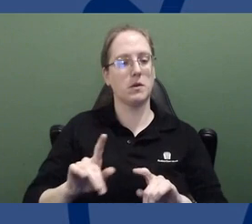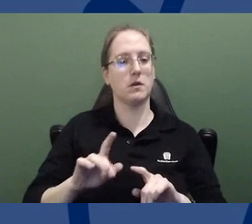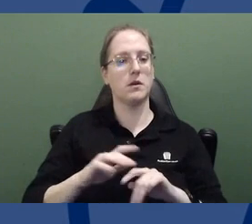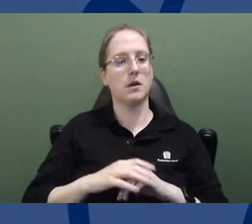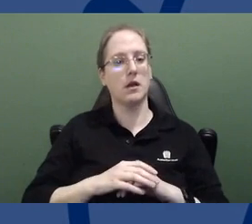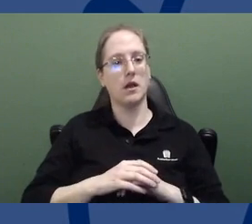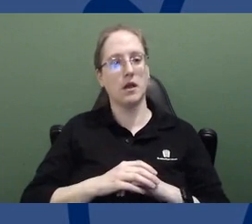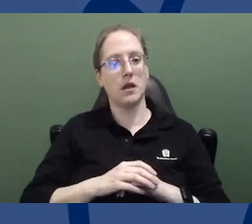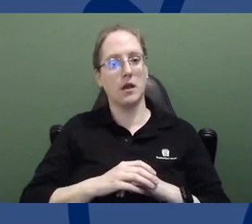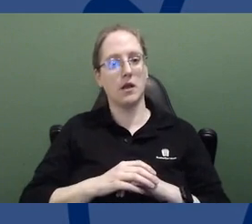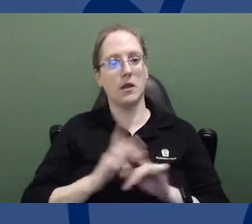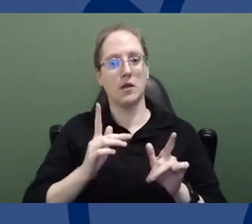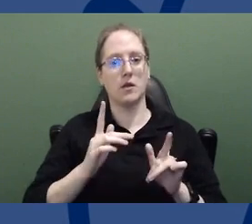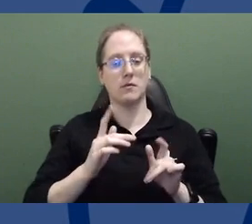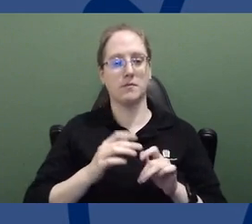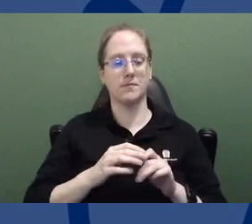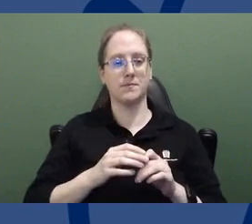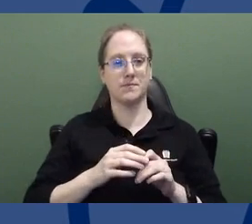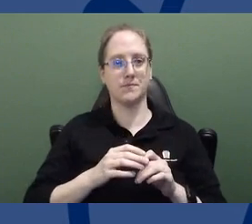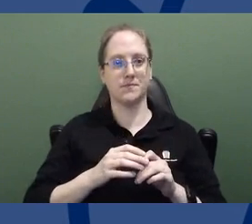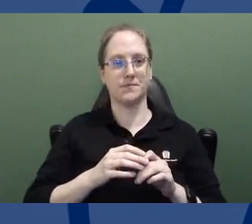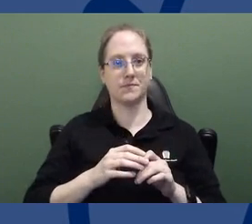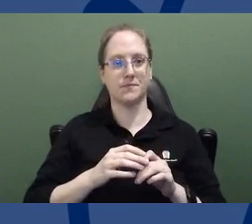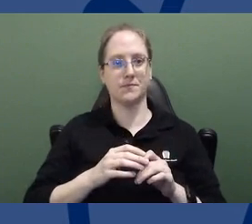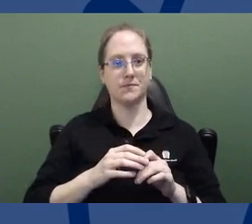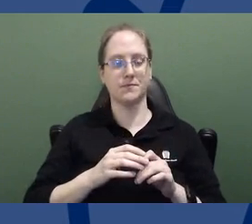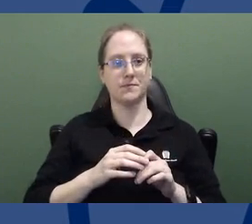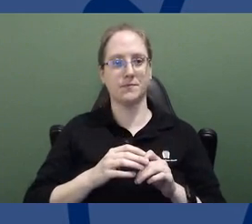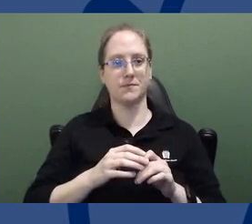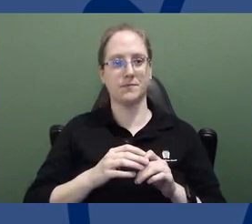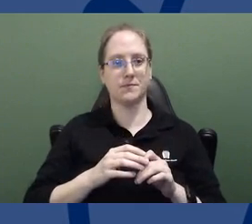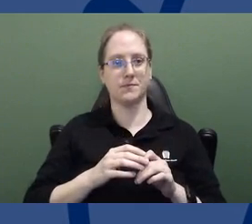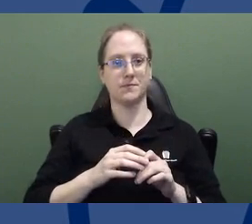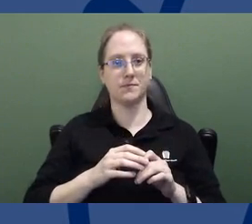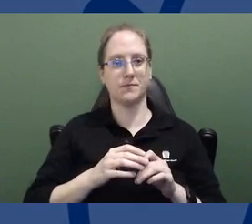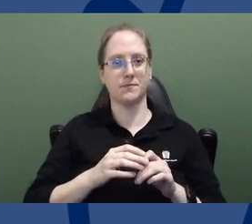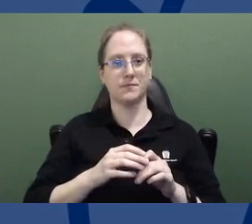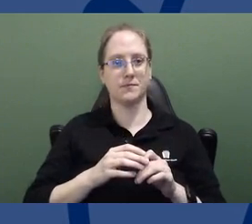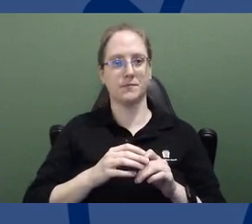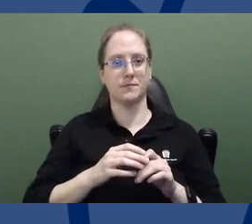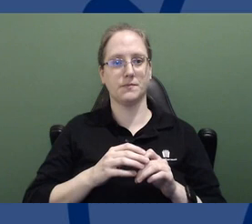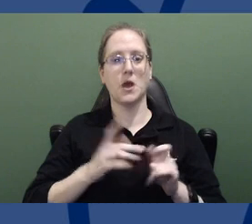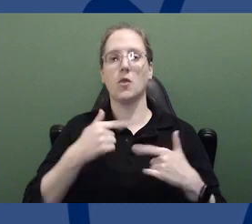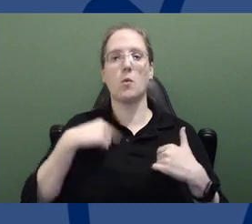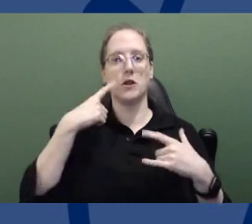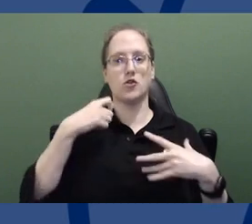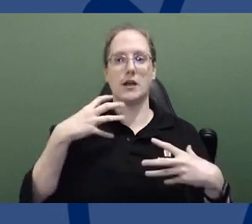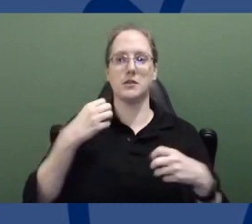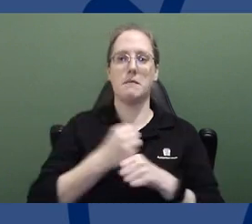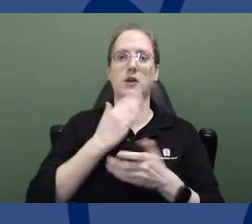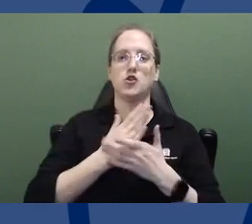we are looking at designing a condensed customer journey for customers who are eligible for